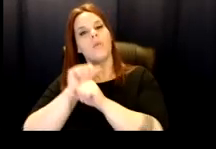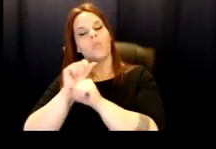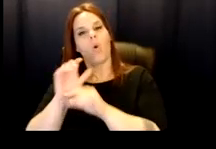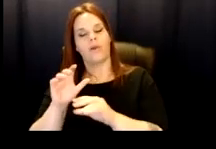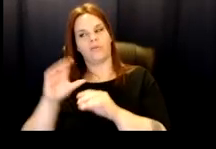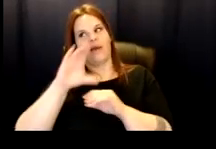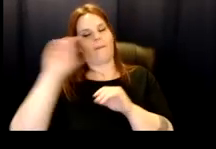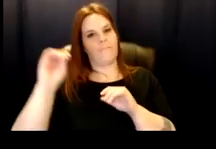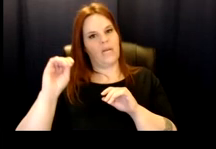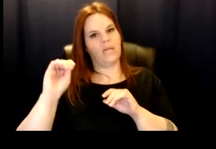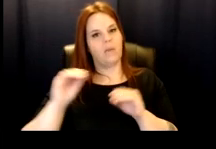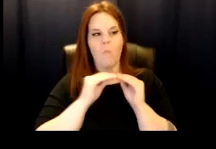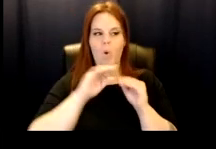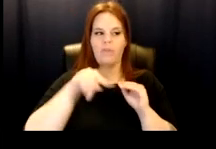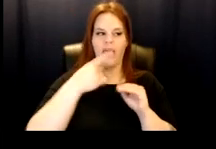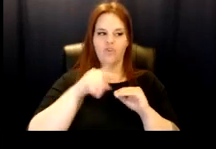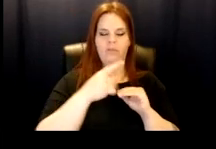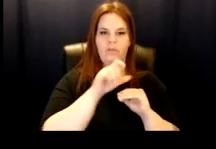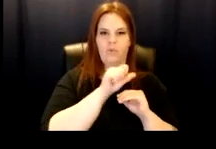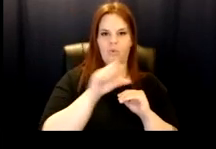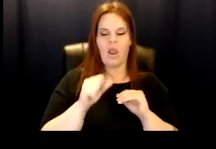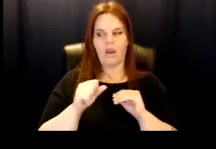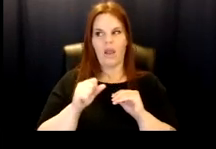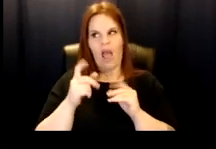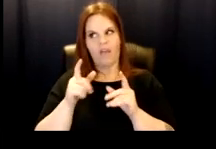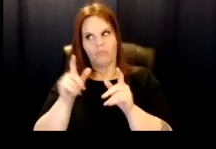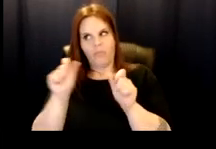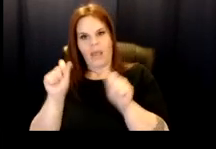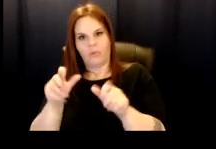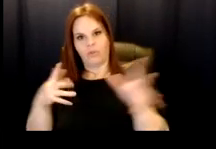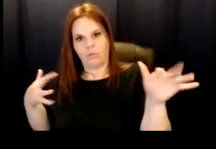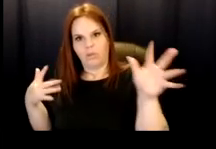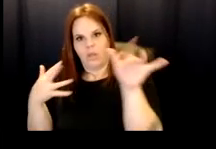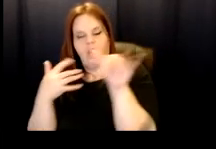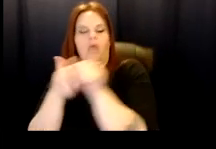and that is encouraging when we think about the future of telework as a strategy for disability